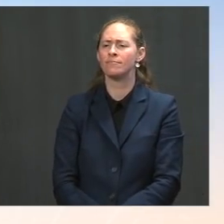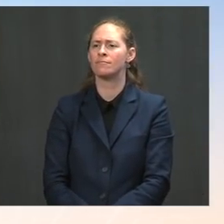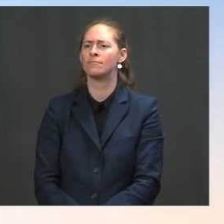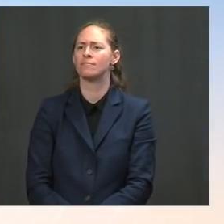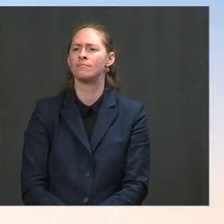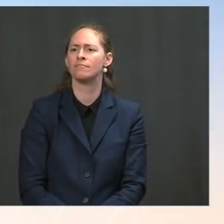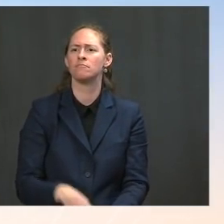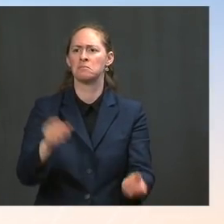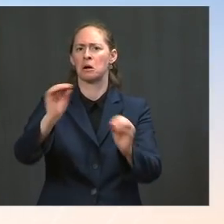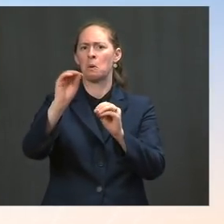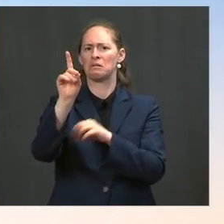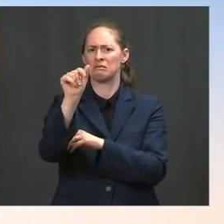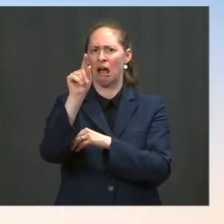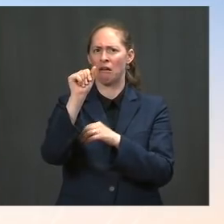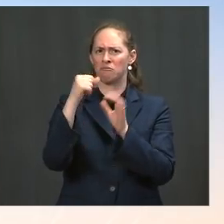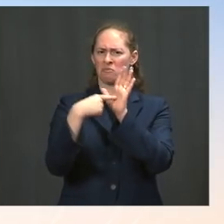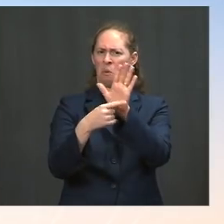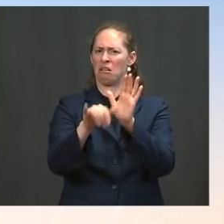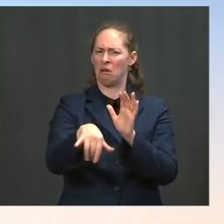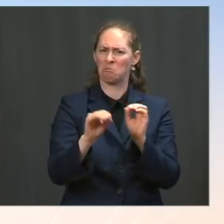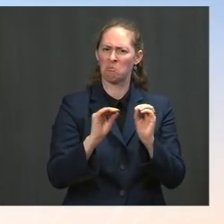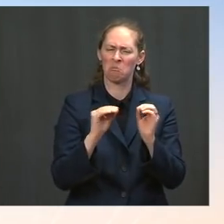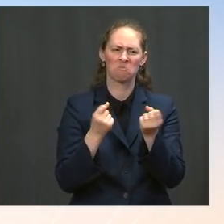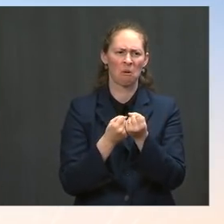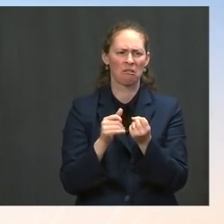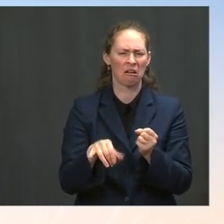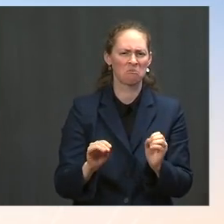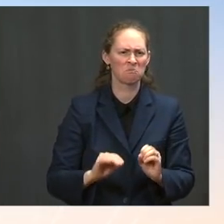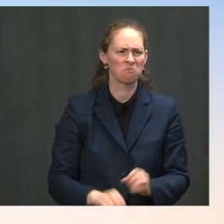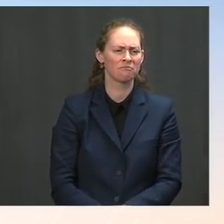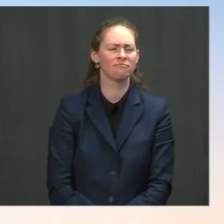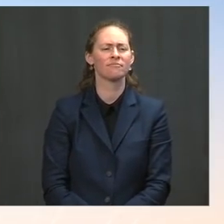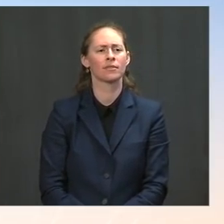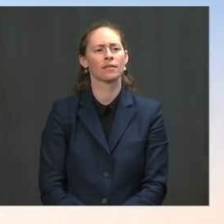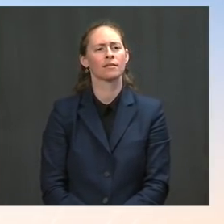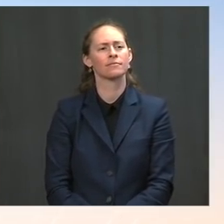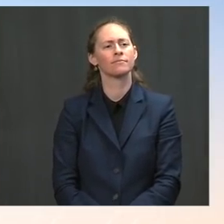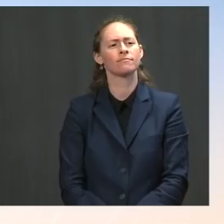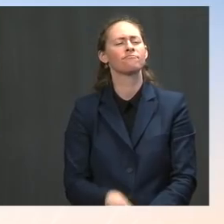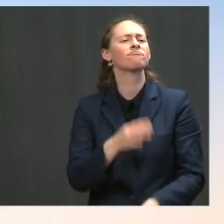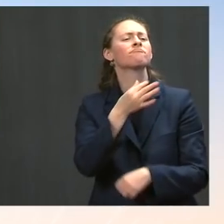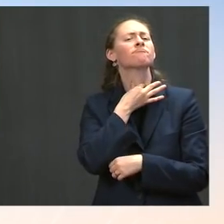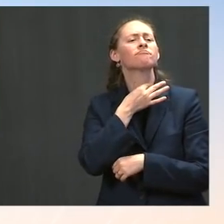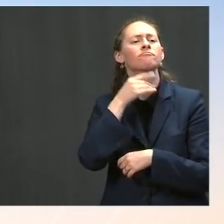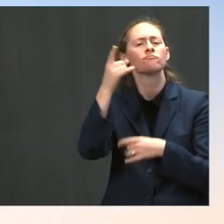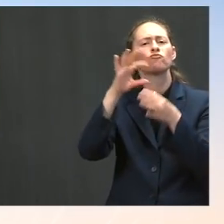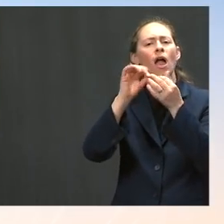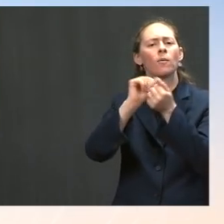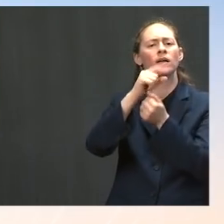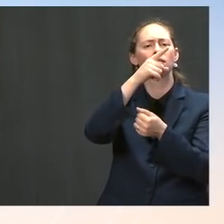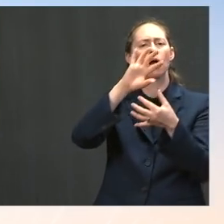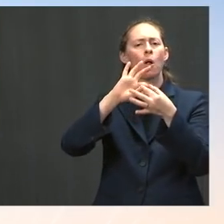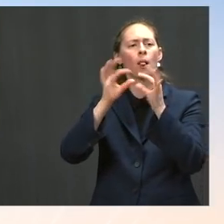And also, separately, a question on the Olympics. Ms. Psaki: Mm-hmm. The Press: The chief of the Olympics said